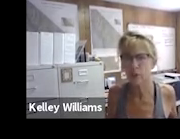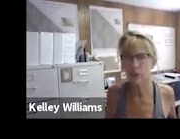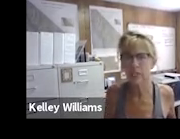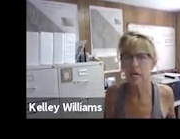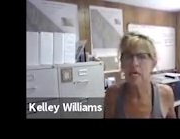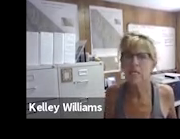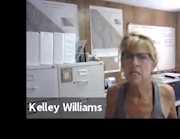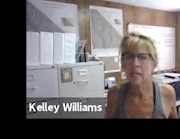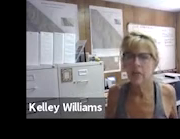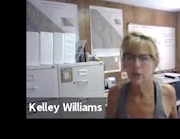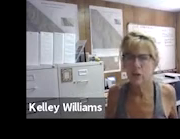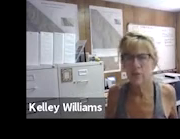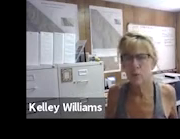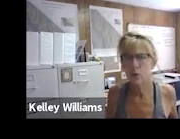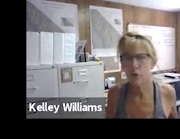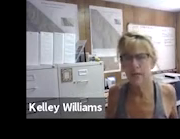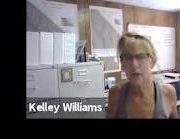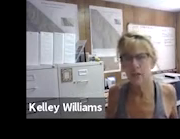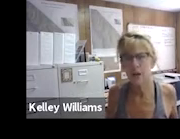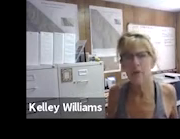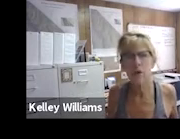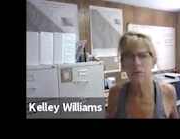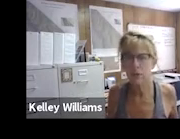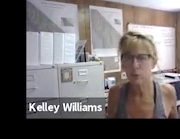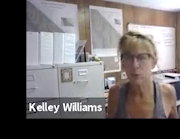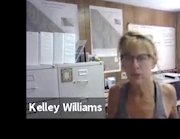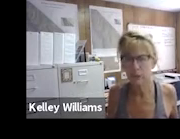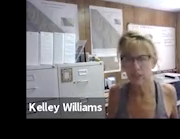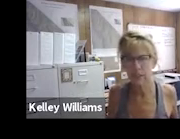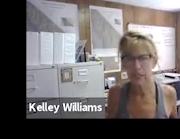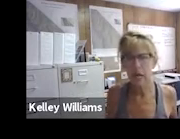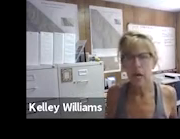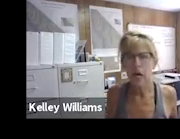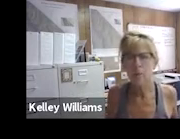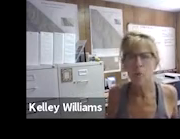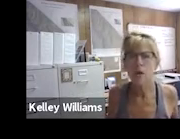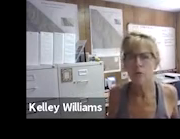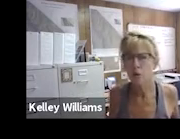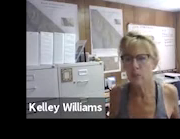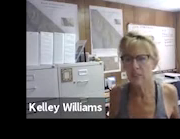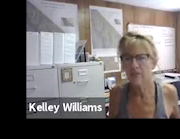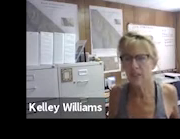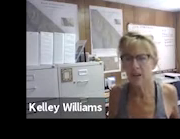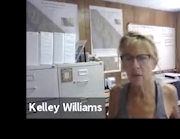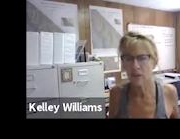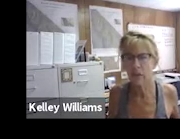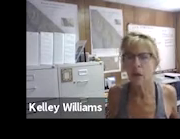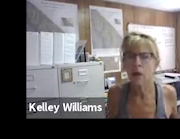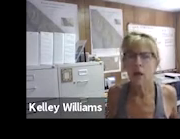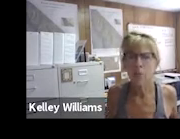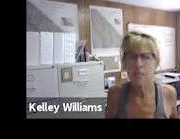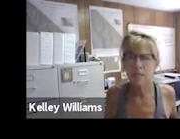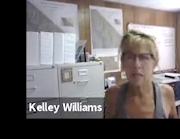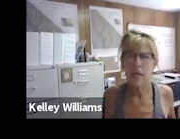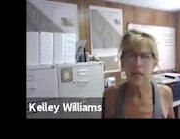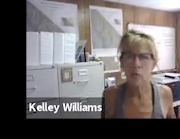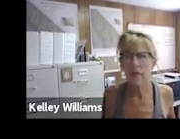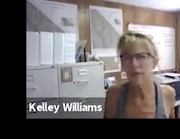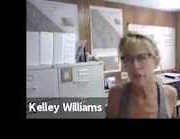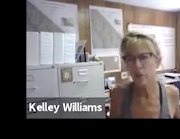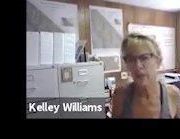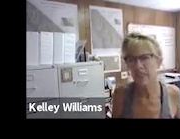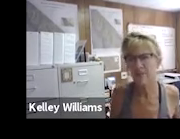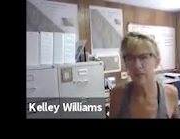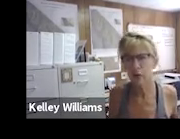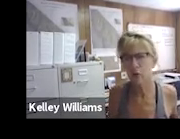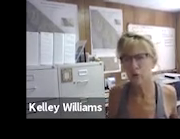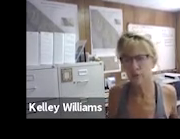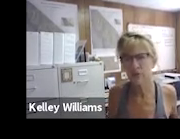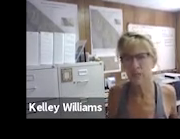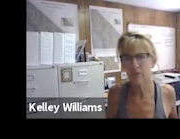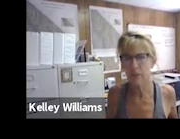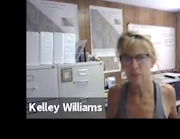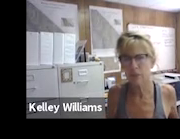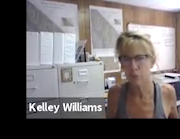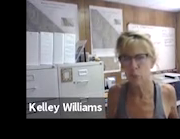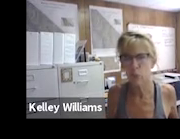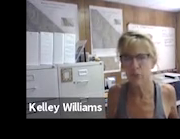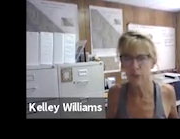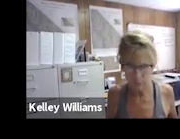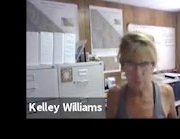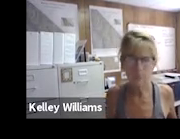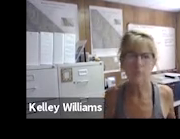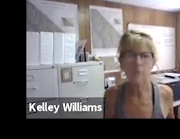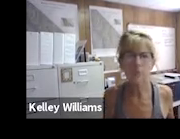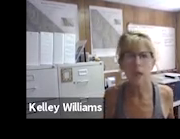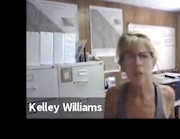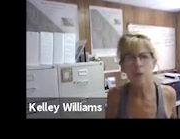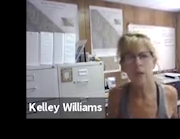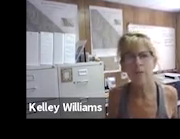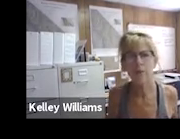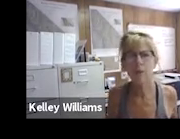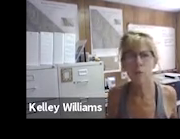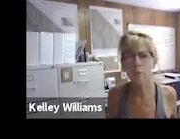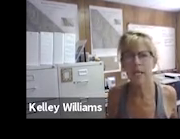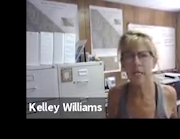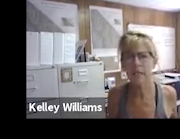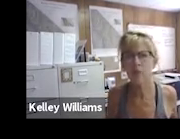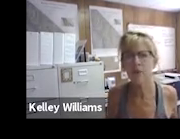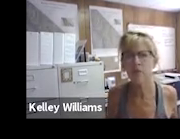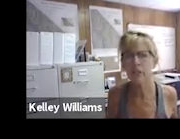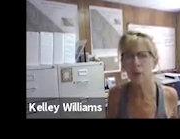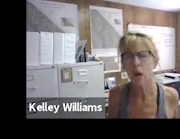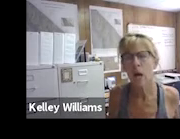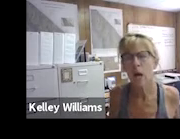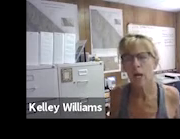Kelley Williams: What we decided to do was distribute the rocket activity books to the second, third and fourth graders of all of our school districts, we also received 1000 copies and we distributed 750 of them to the schools.